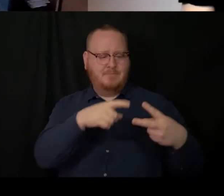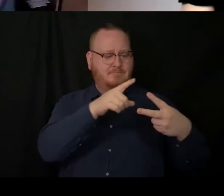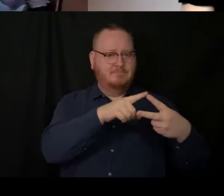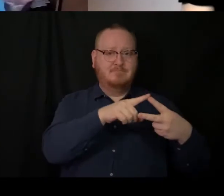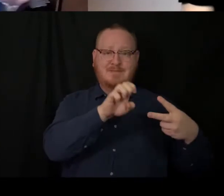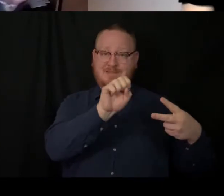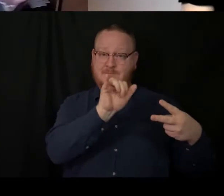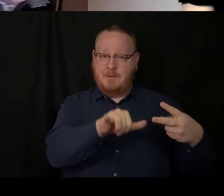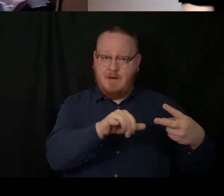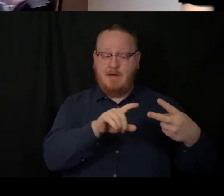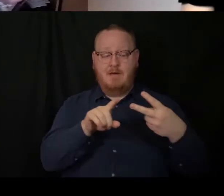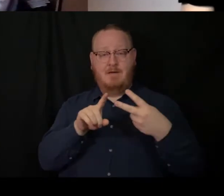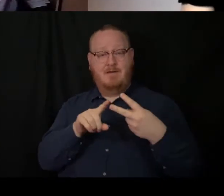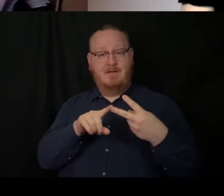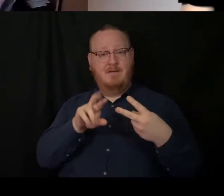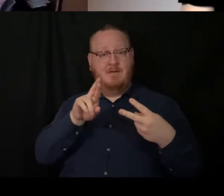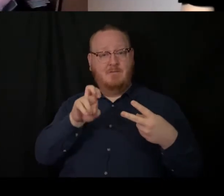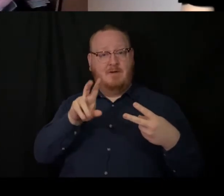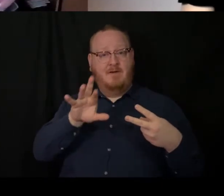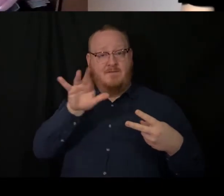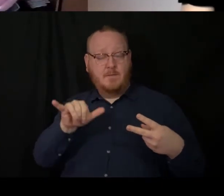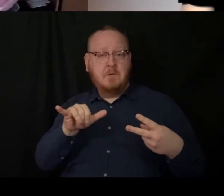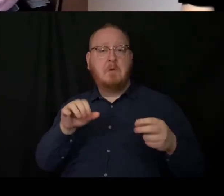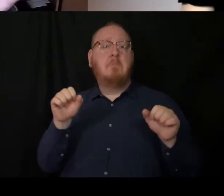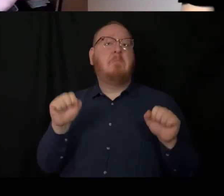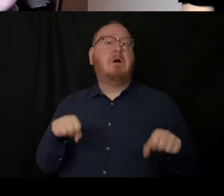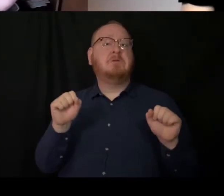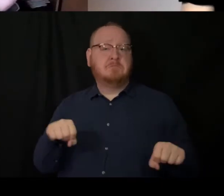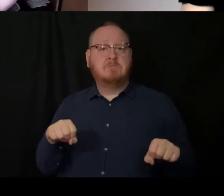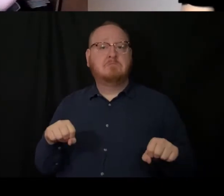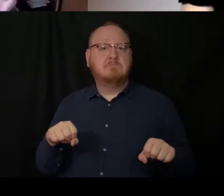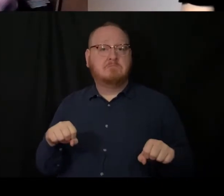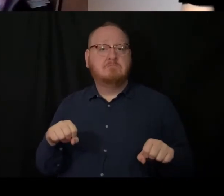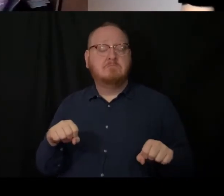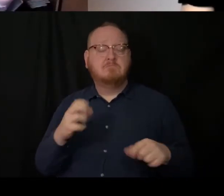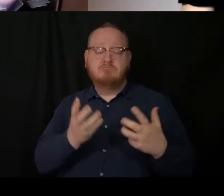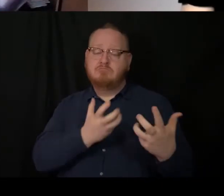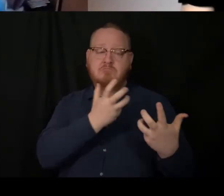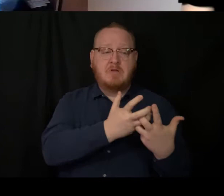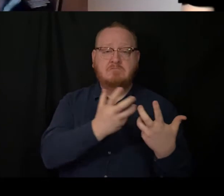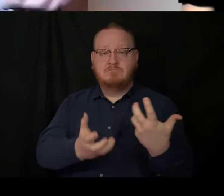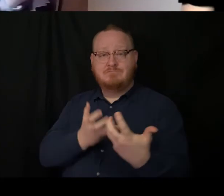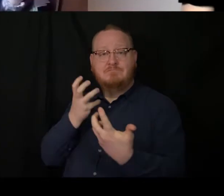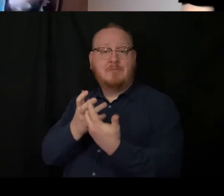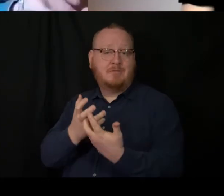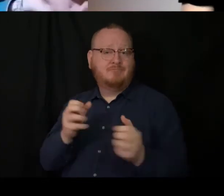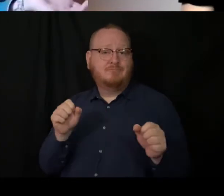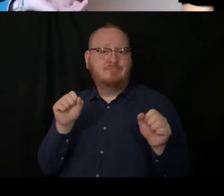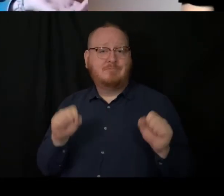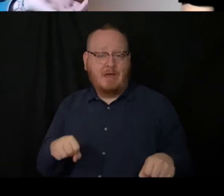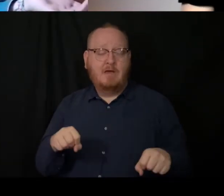the difference is, so you may be one both one or the other, or both. and determining what your